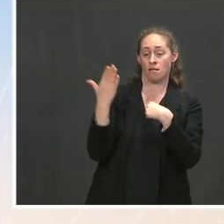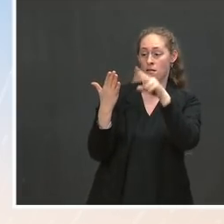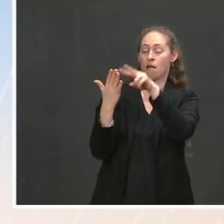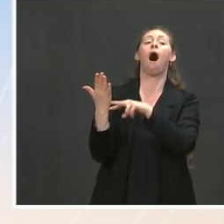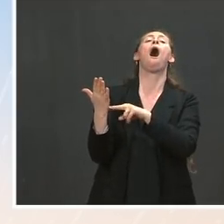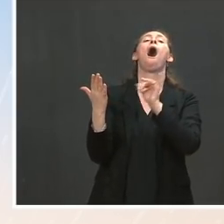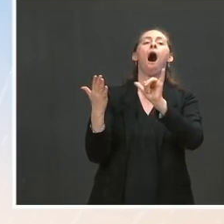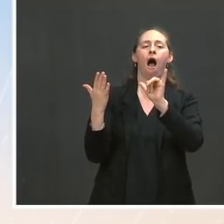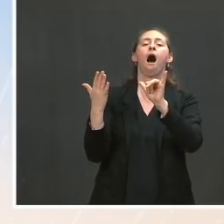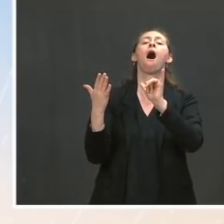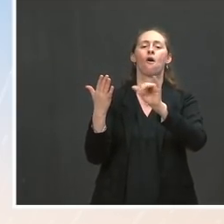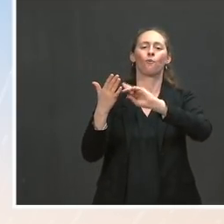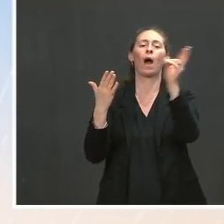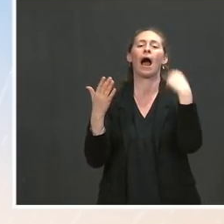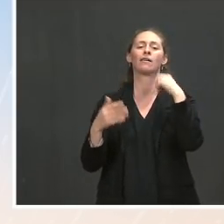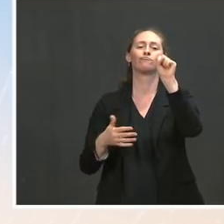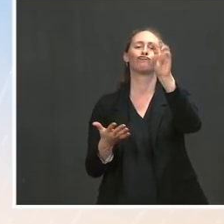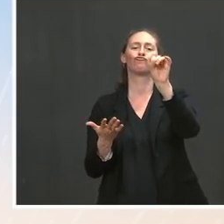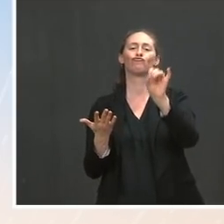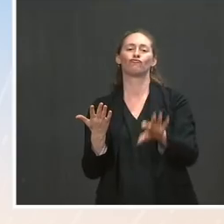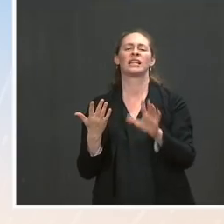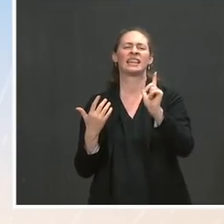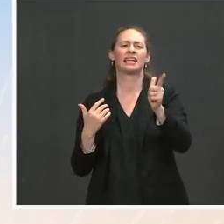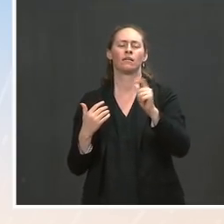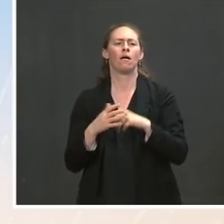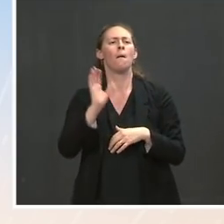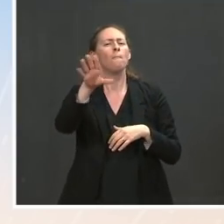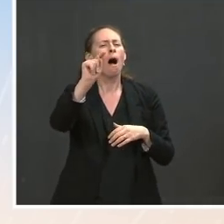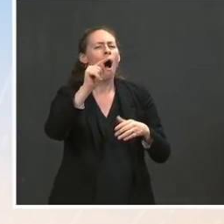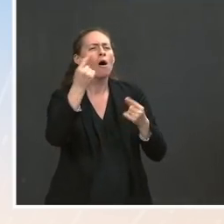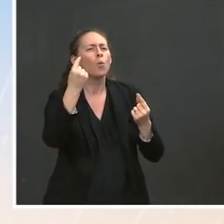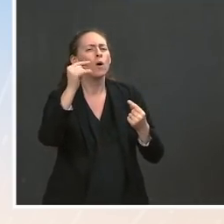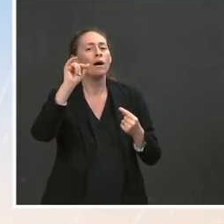and President Biden is not satisfied with it? Ms. Psaki: Not satisfied with the report?